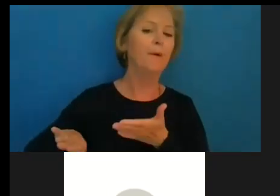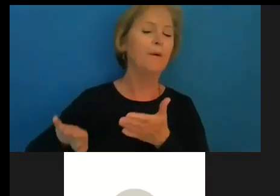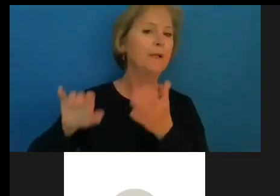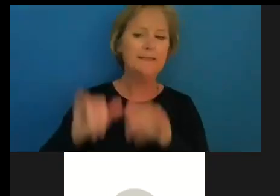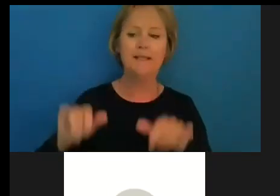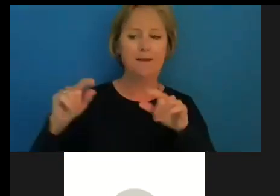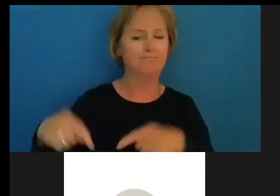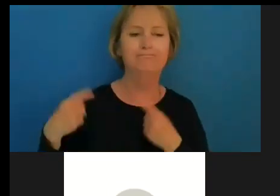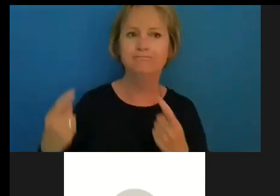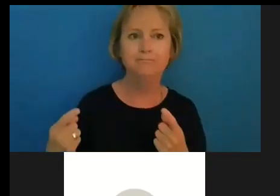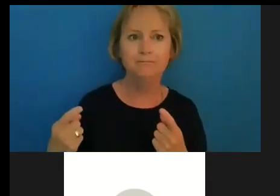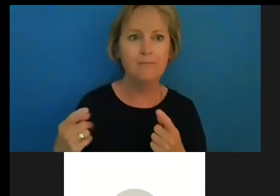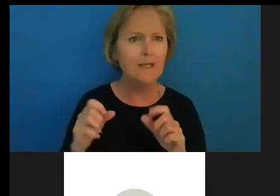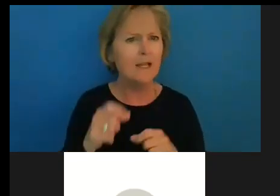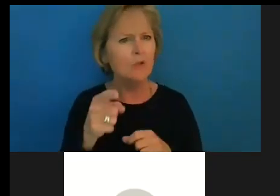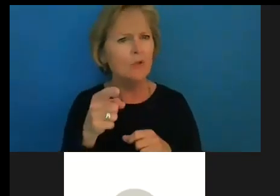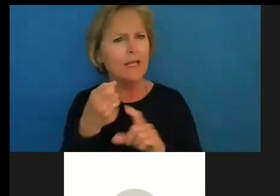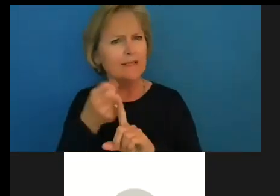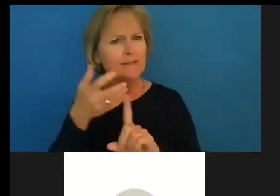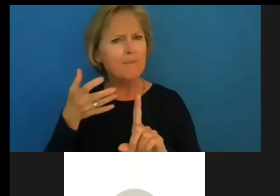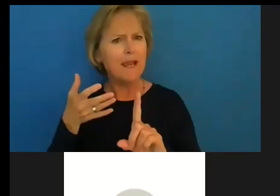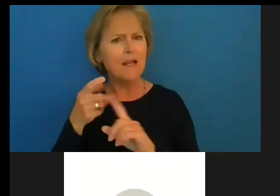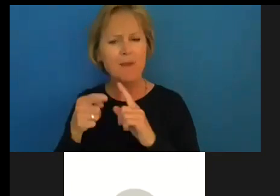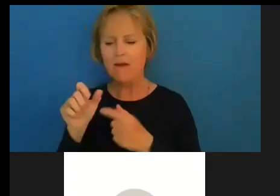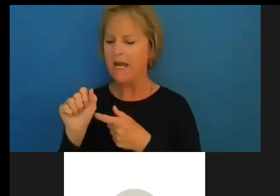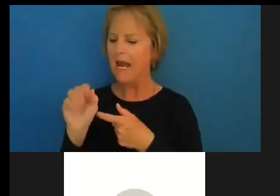Can you expand a bit on the ableism that you're referencing in this?